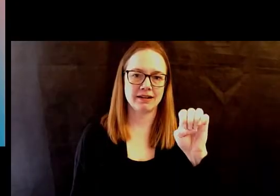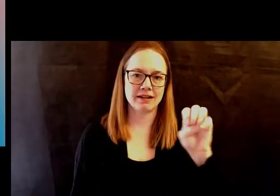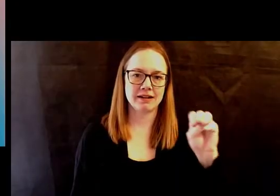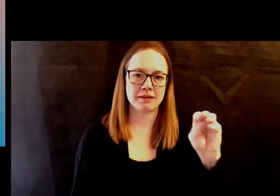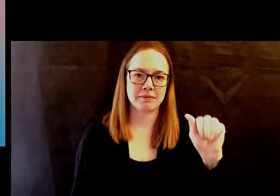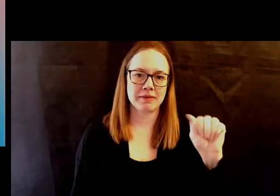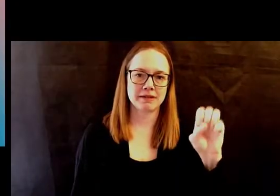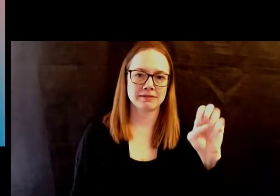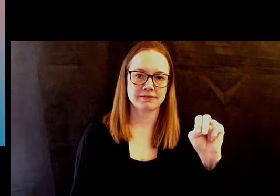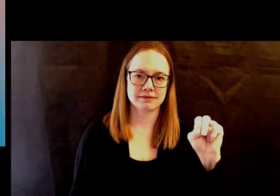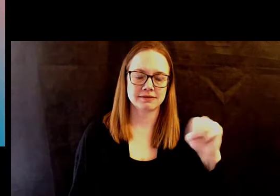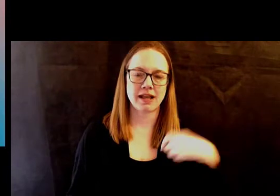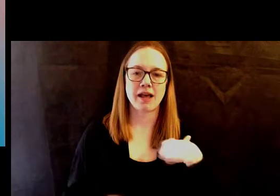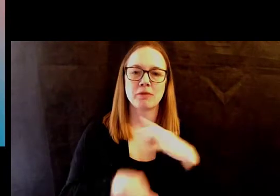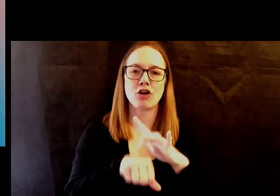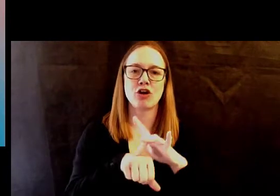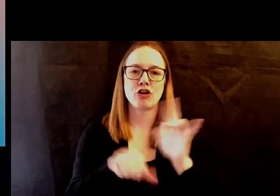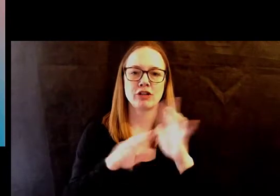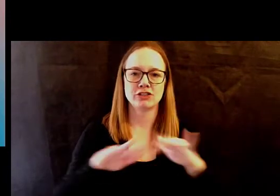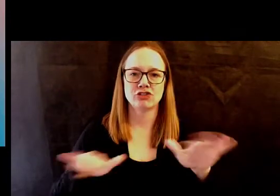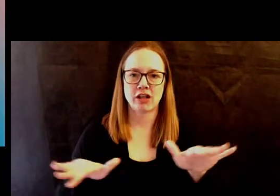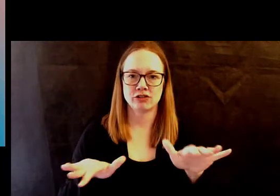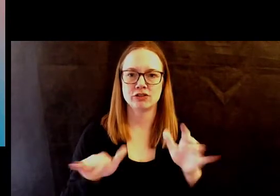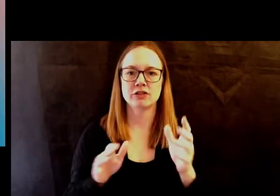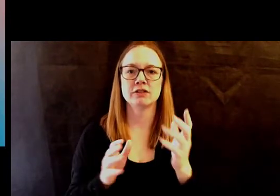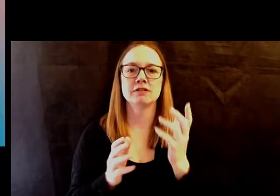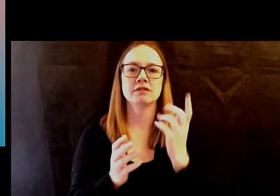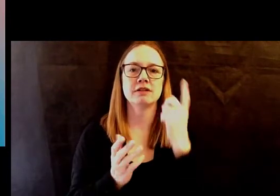consultant with Mental Health Center of Denver.